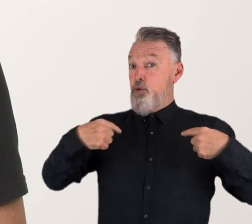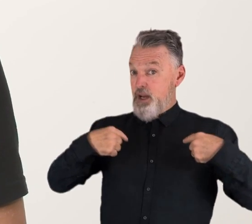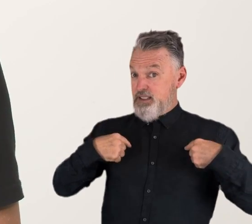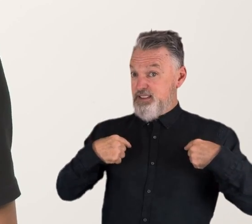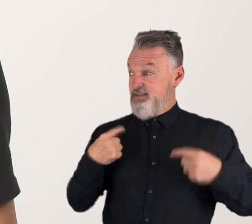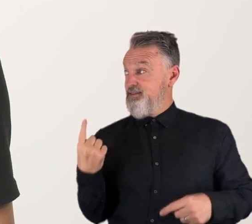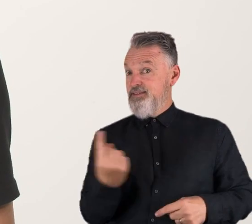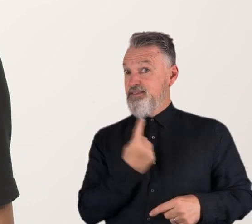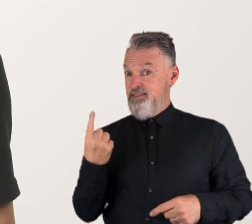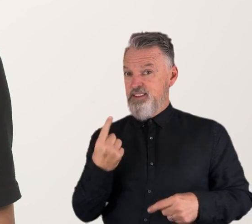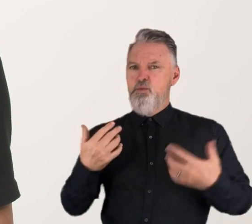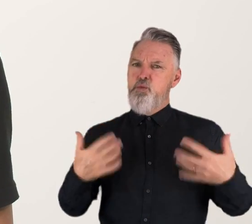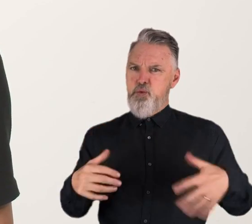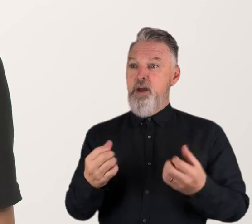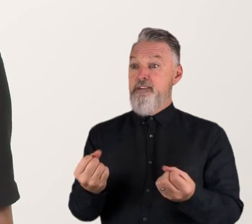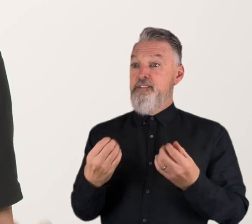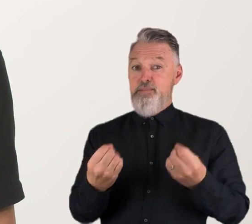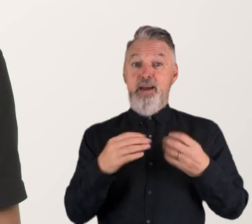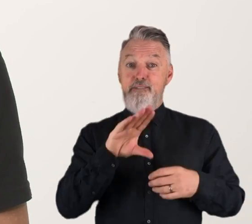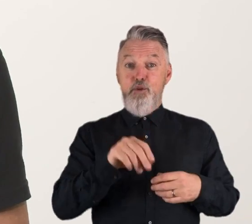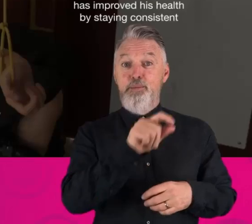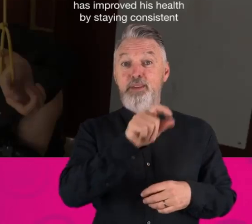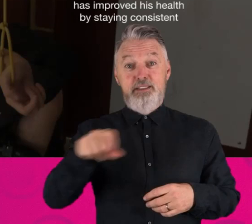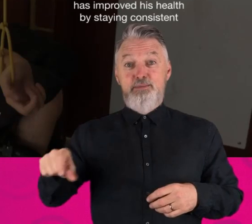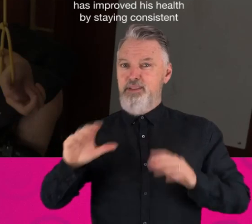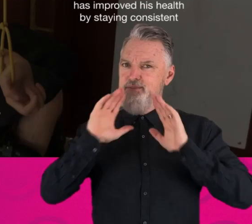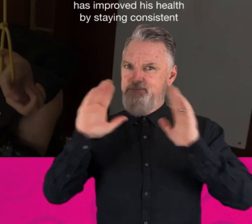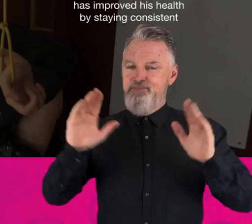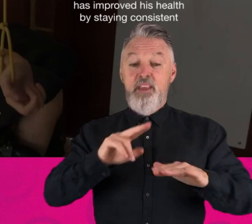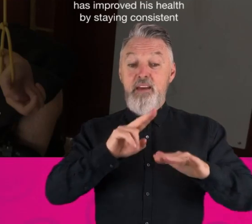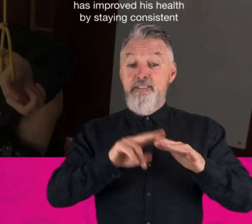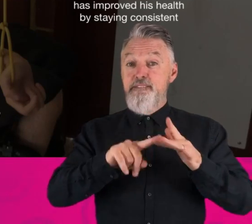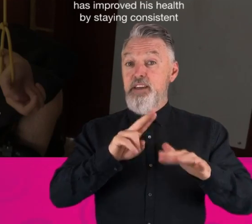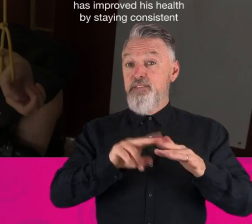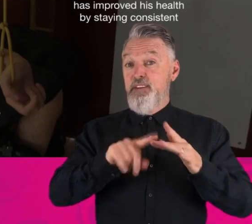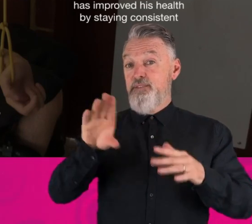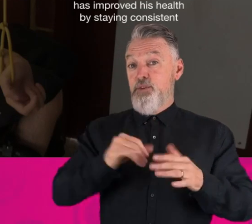has been the feedback and stories from our customers. Fifi from Sydney has saved plenty of time